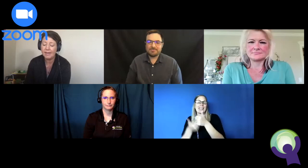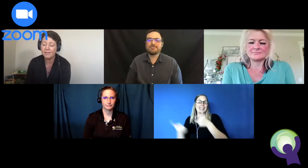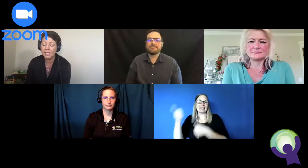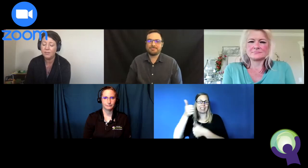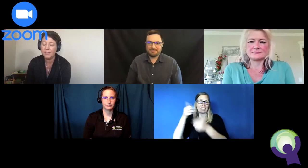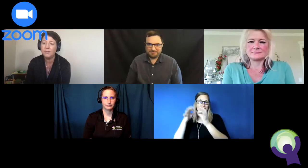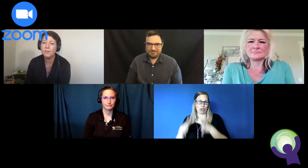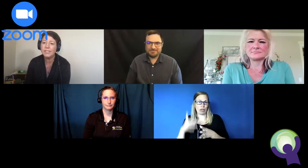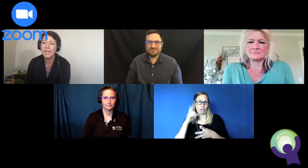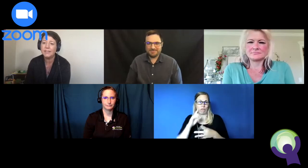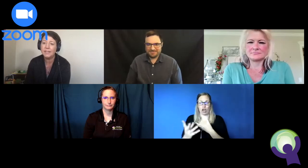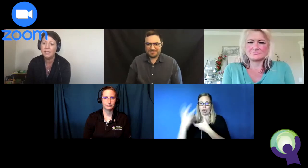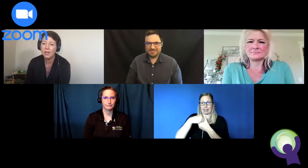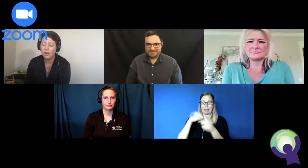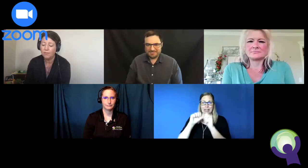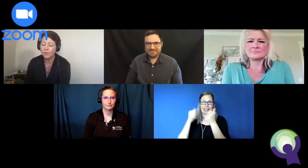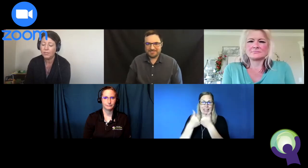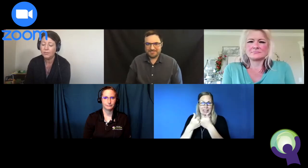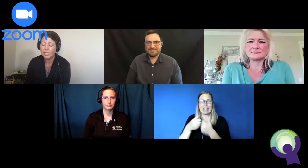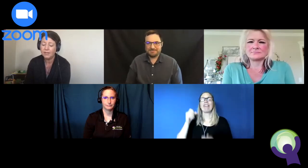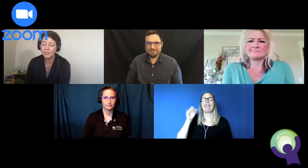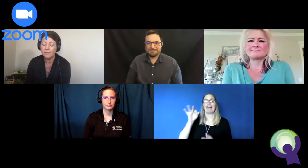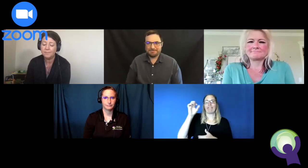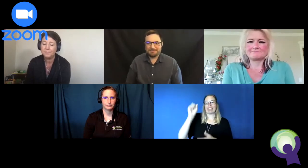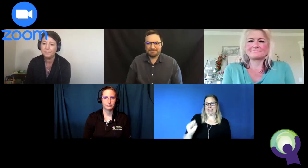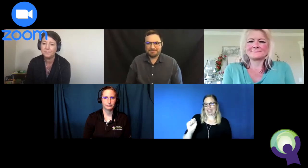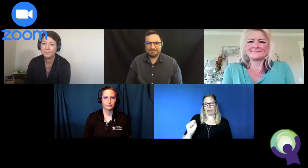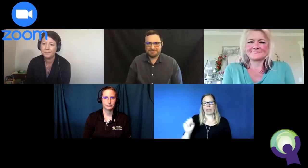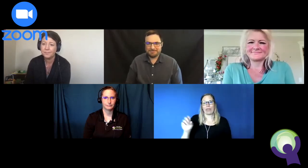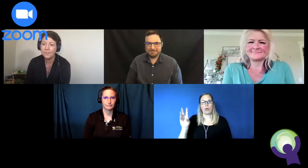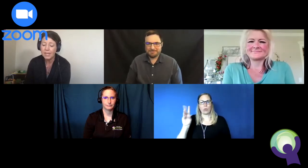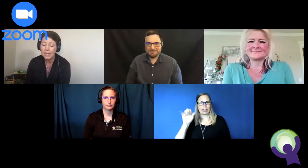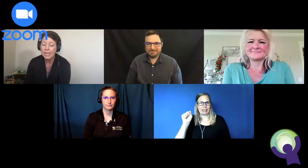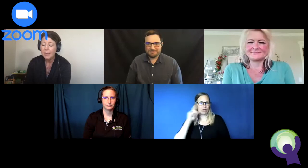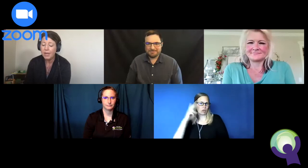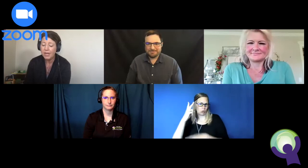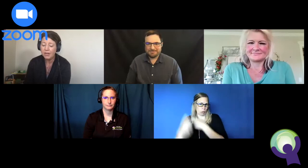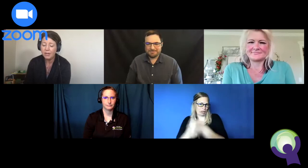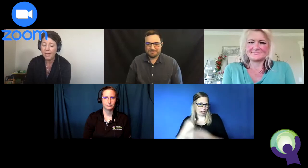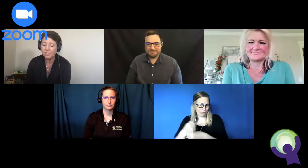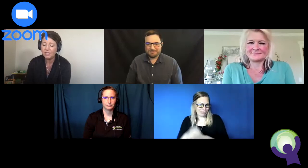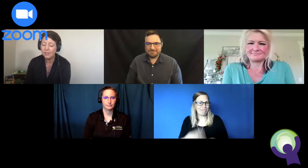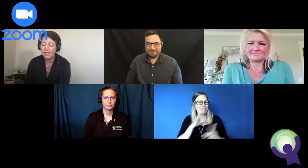of South Central Wisconsin for two years. Mary earned her master's degree in